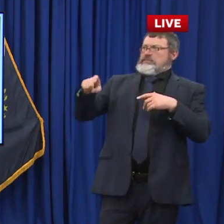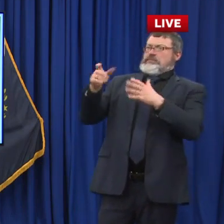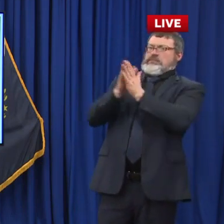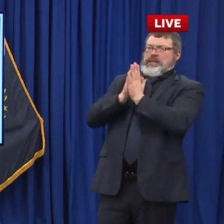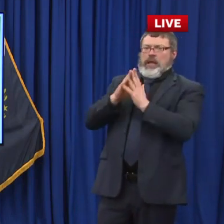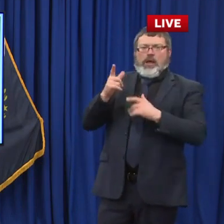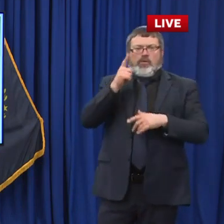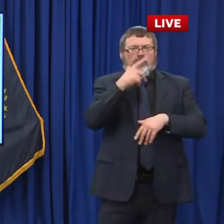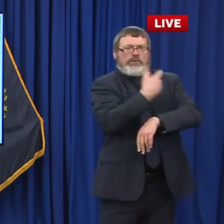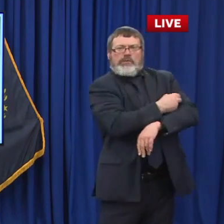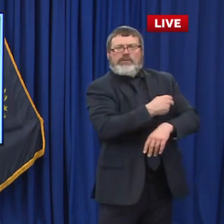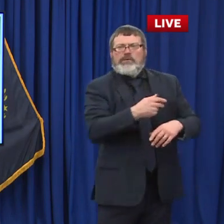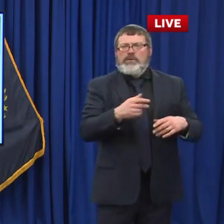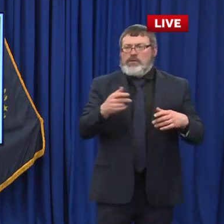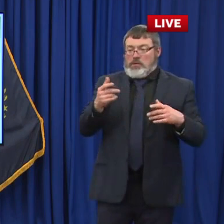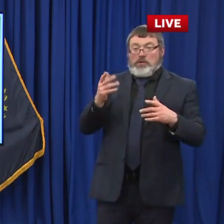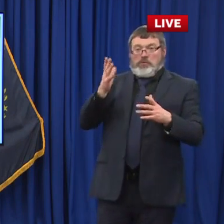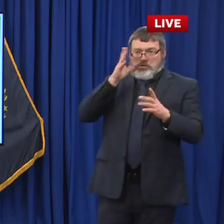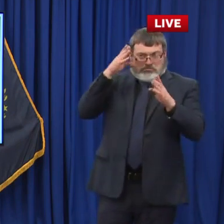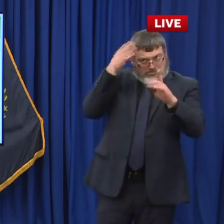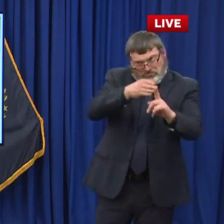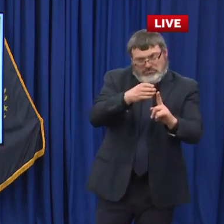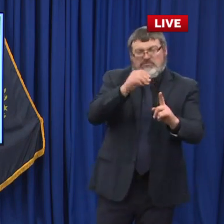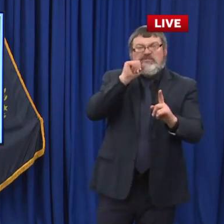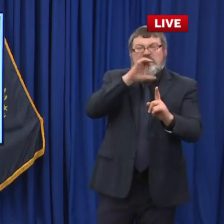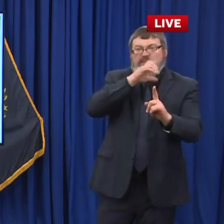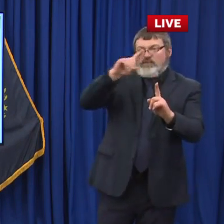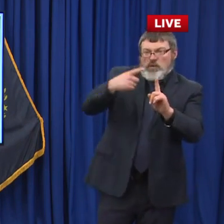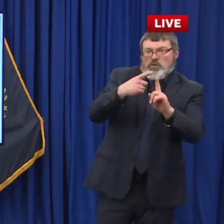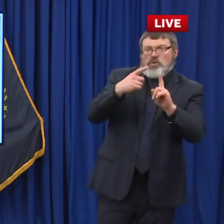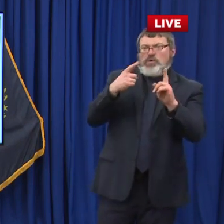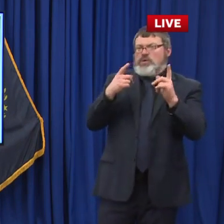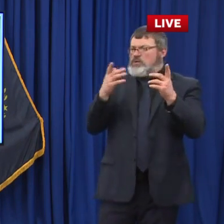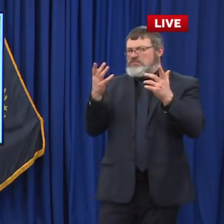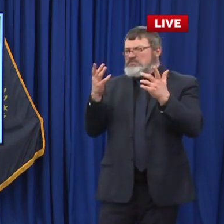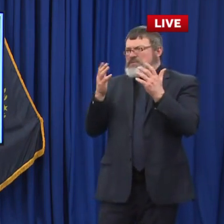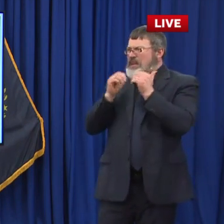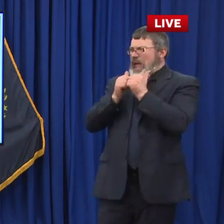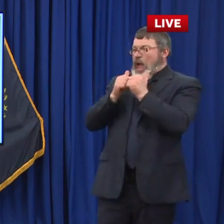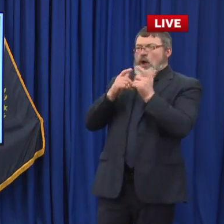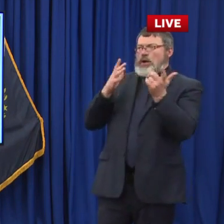I’M ASSUMING A CERTAIN POINT THEY’RE GOING TO BE A LOT OF OLDER PEOPLE WHO ARE GOING TO WANT TO GET THIS AND ONLY SO MUCH VACCINE. YEP.